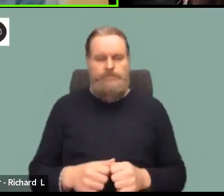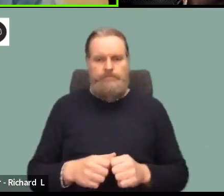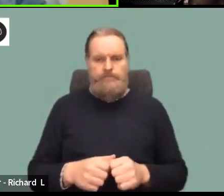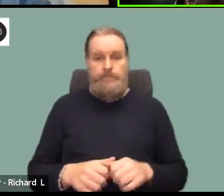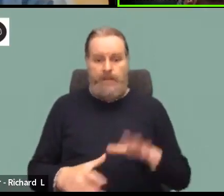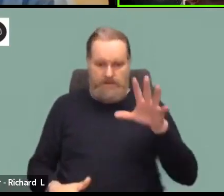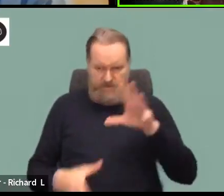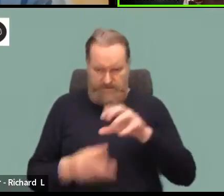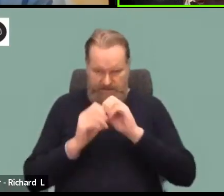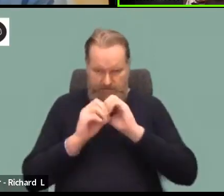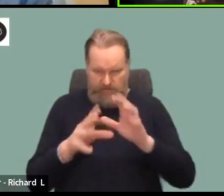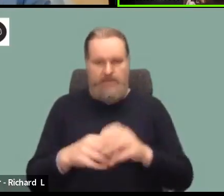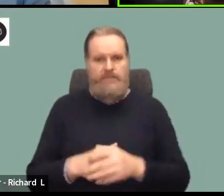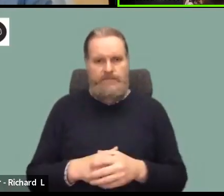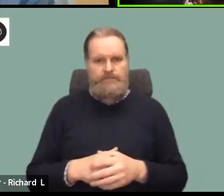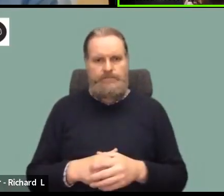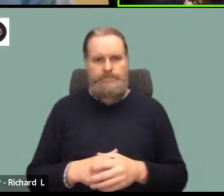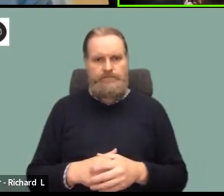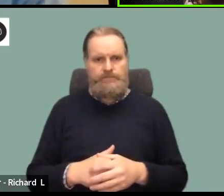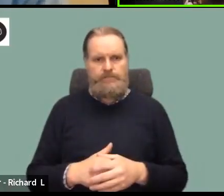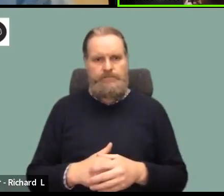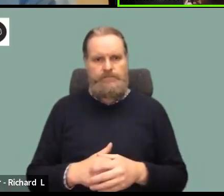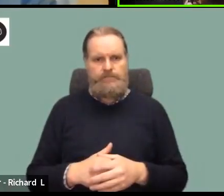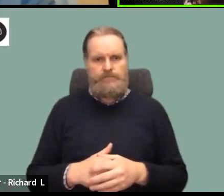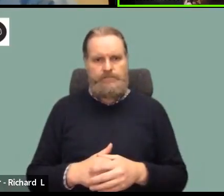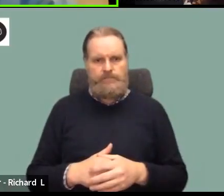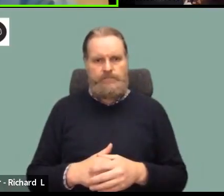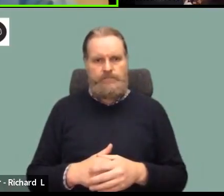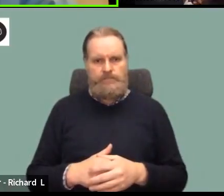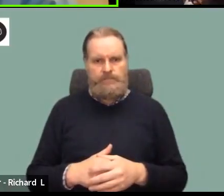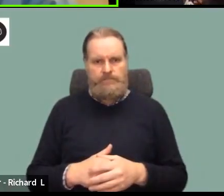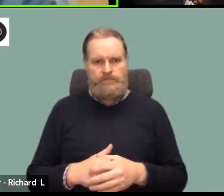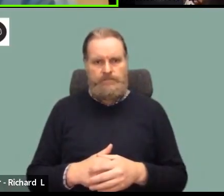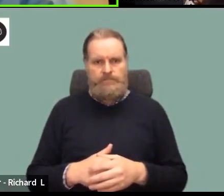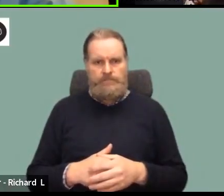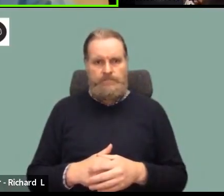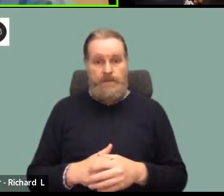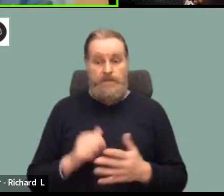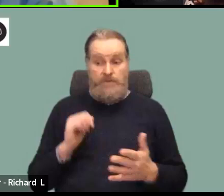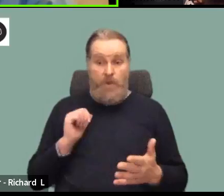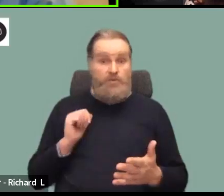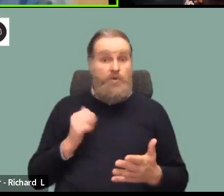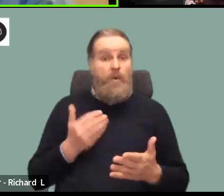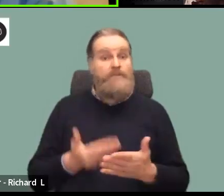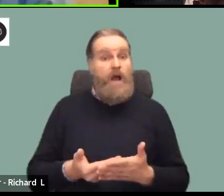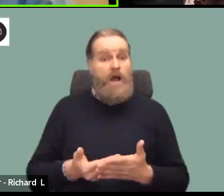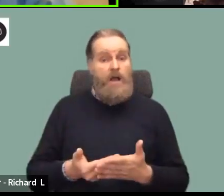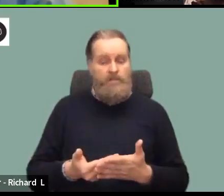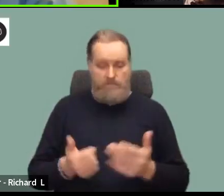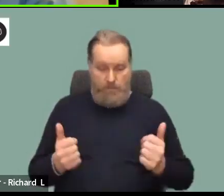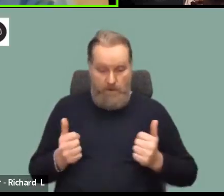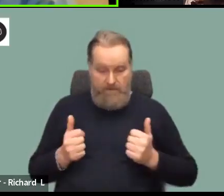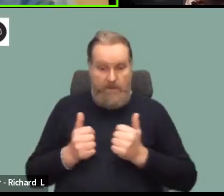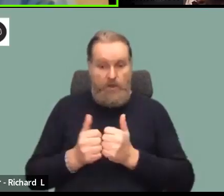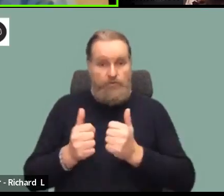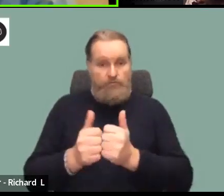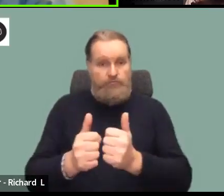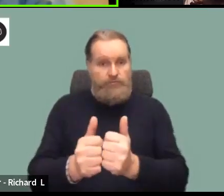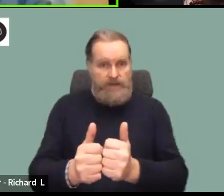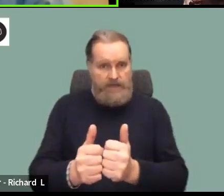Okay, so so do both at once so so do both at once. Yeah, if you could. Yeah. Okay, so, so. just to just to be so the only just to be so the only action so far that the NFC as agree